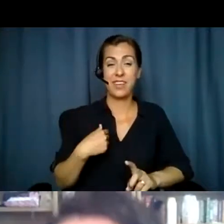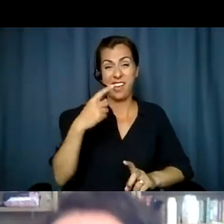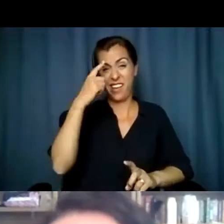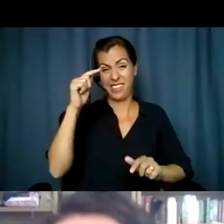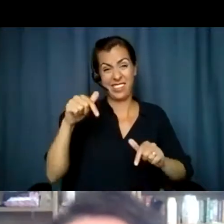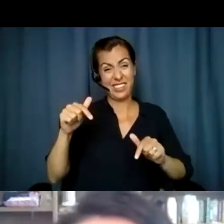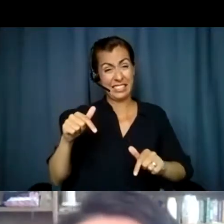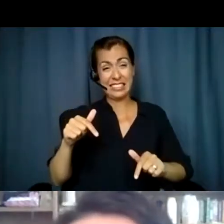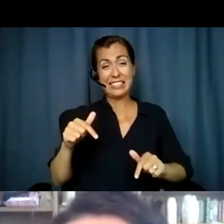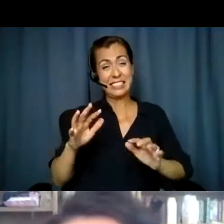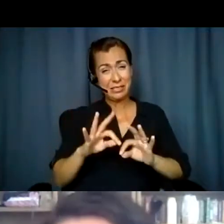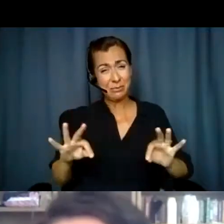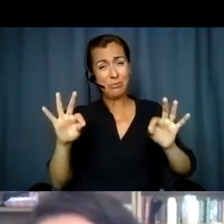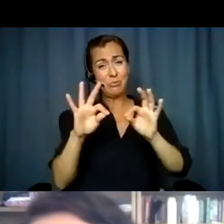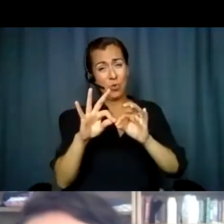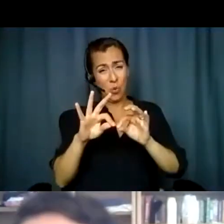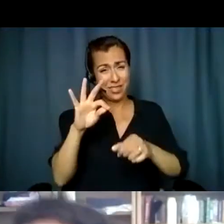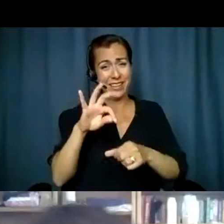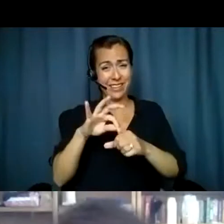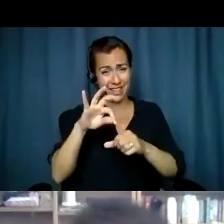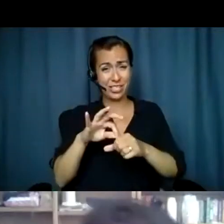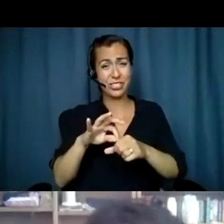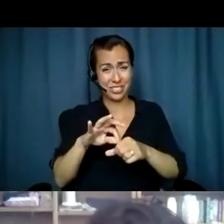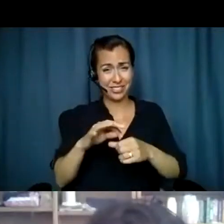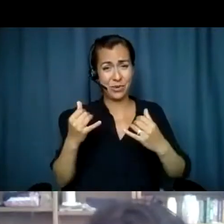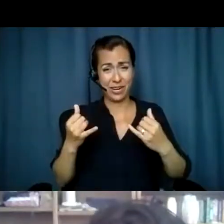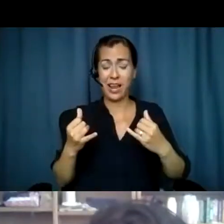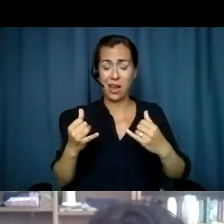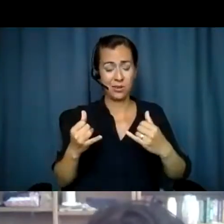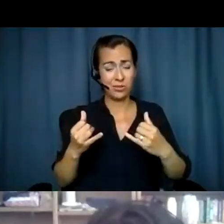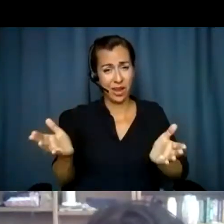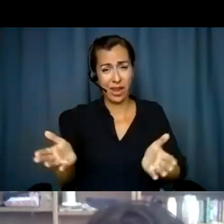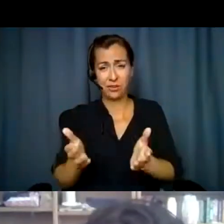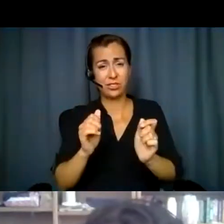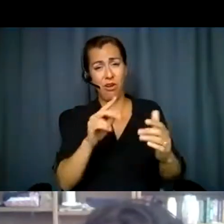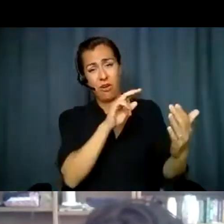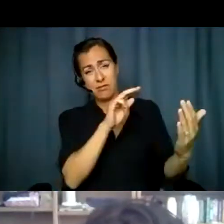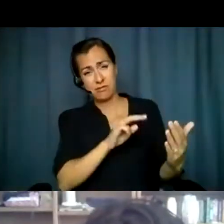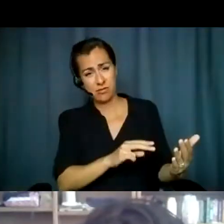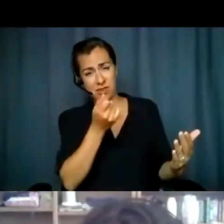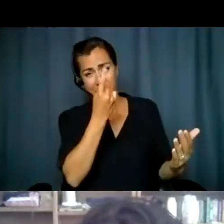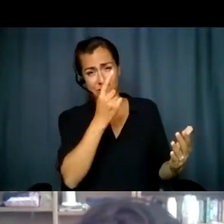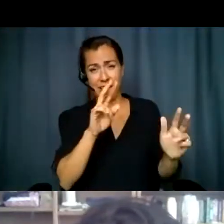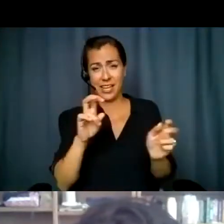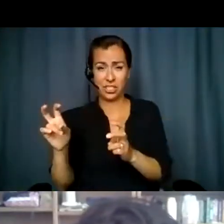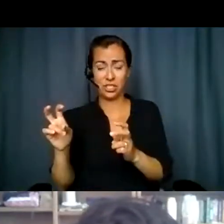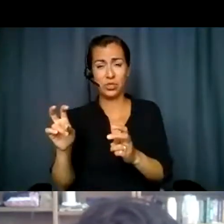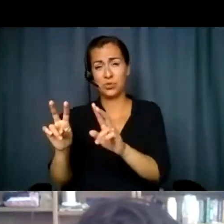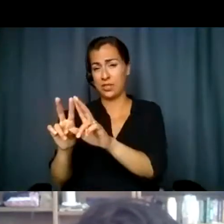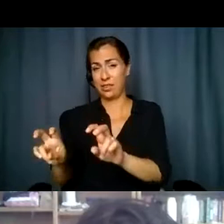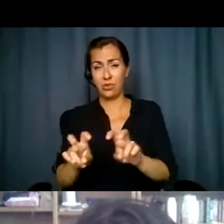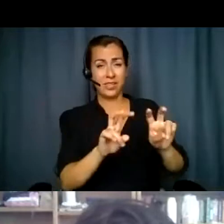organization like DRO play in protecting voting rights?